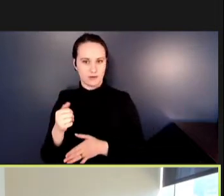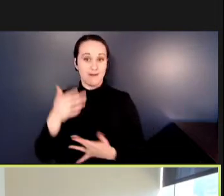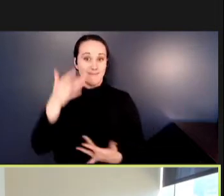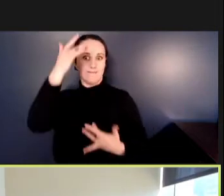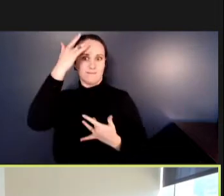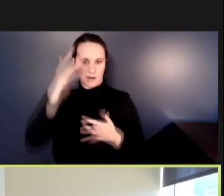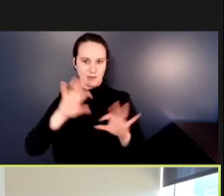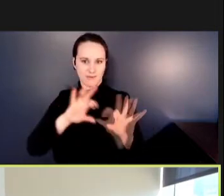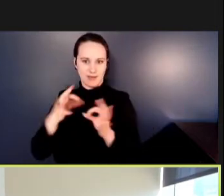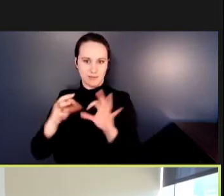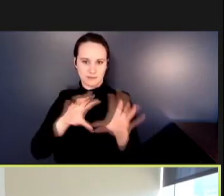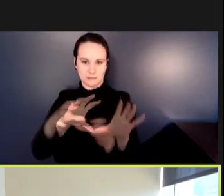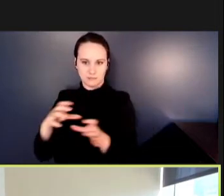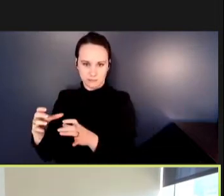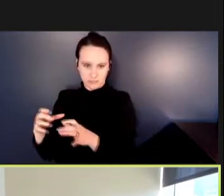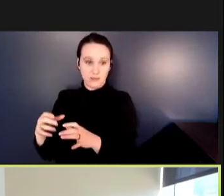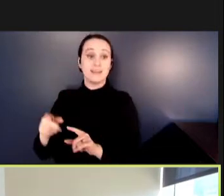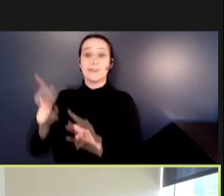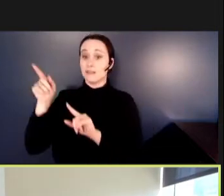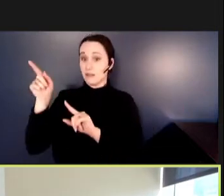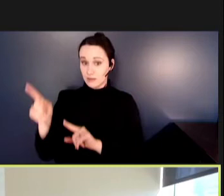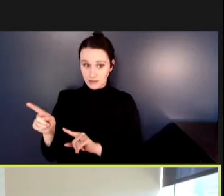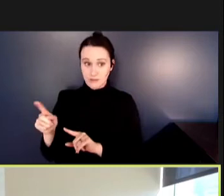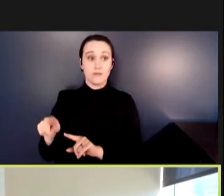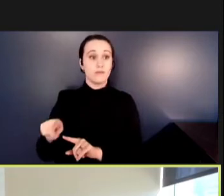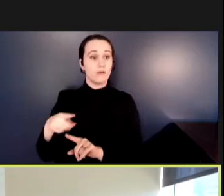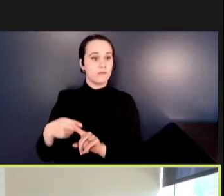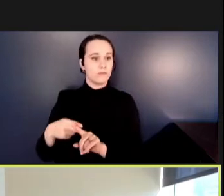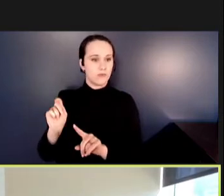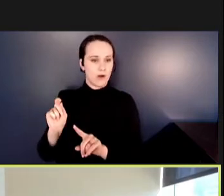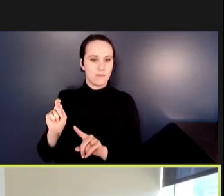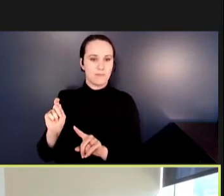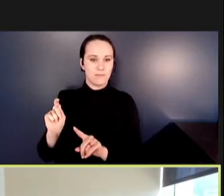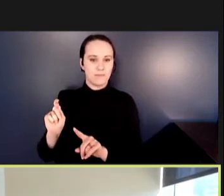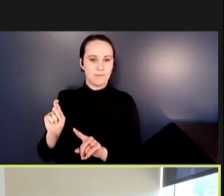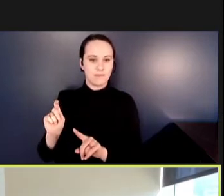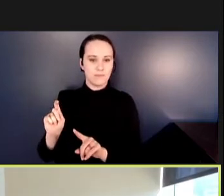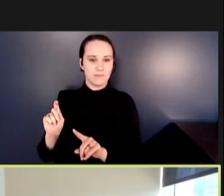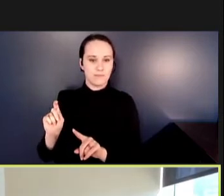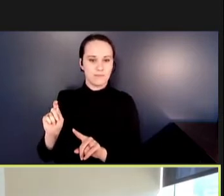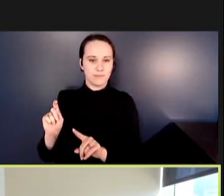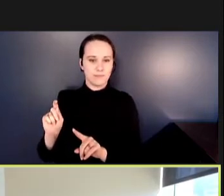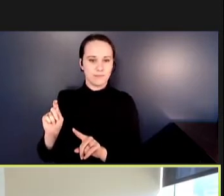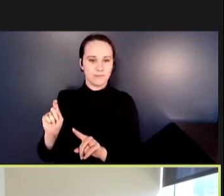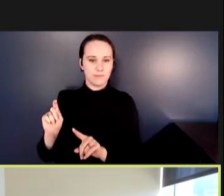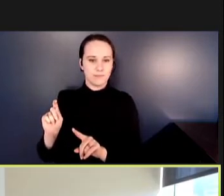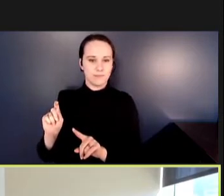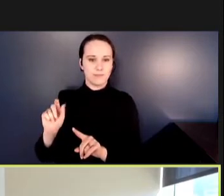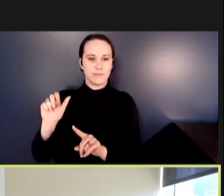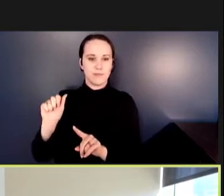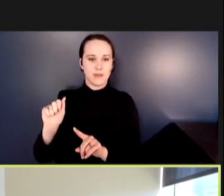Arenavirus glycoprotein data, and using our mammalian synthetic biology platform,